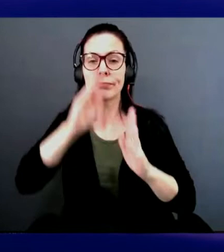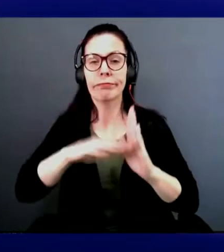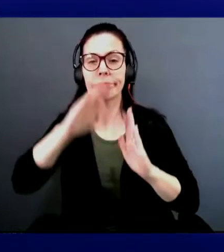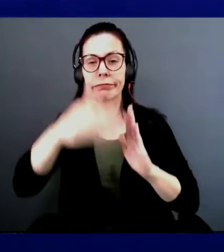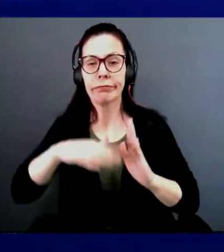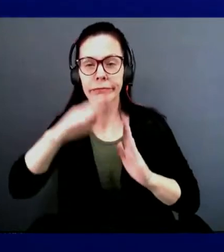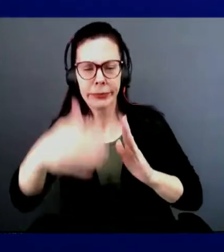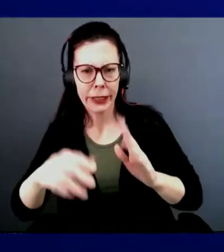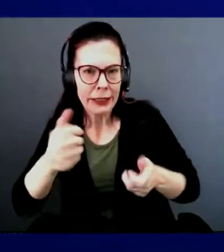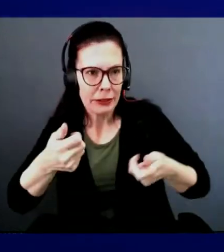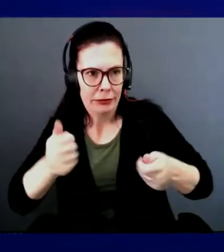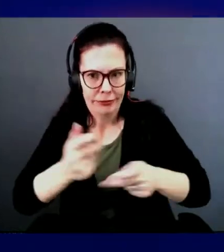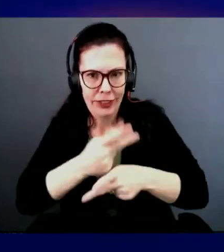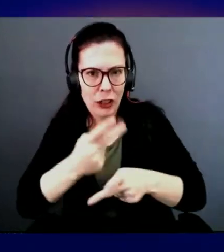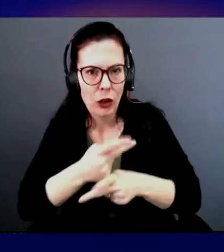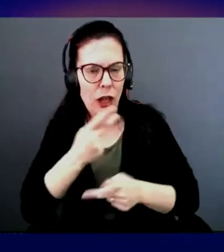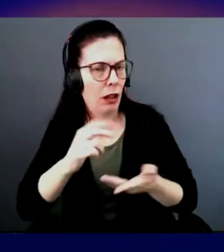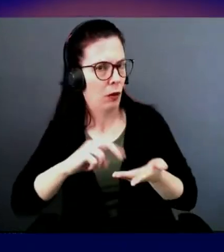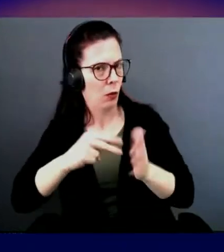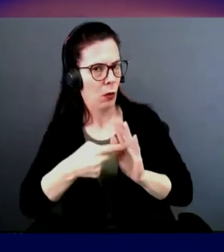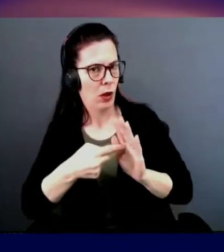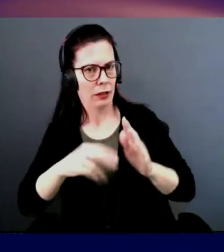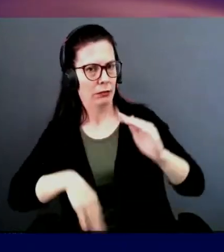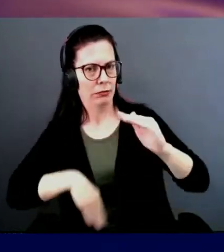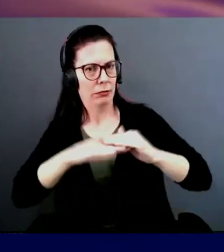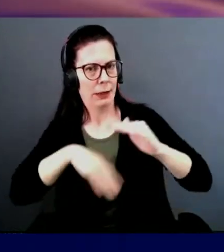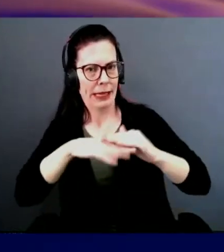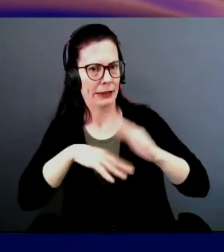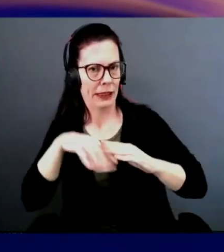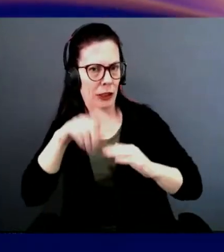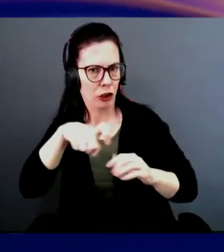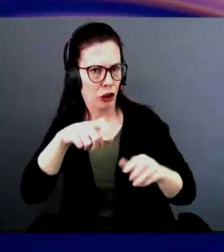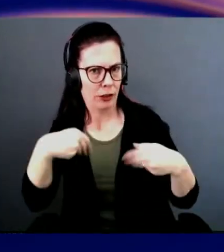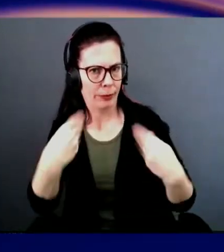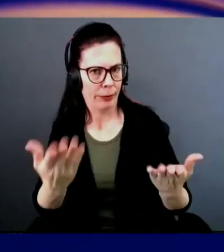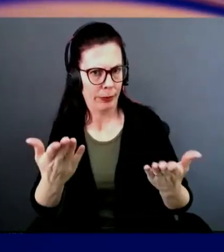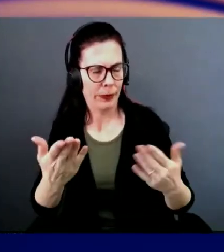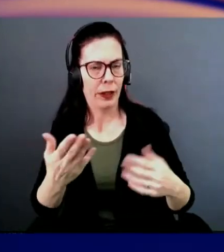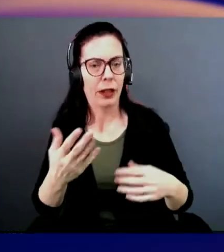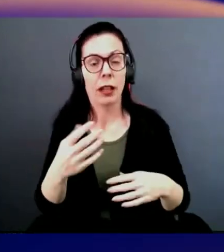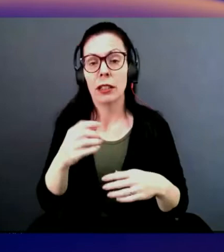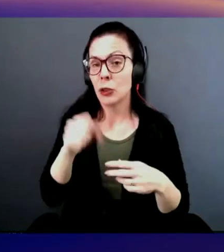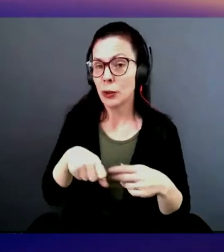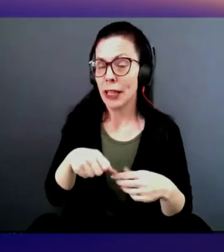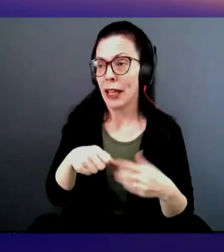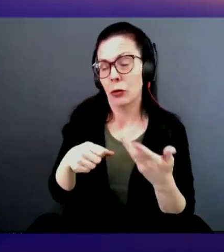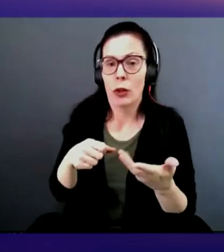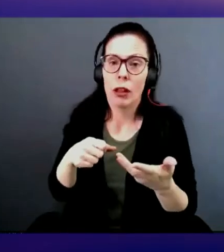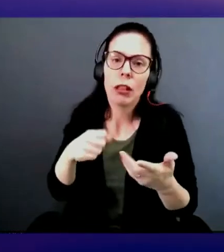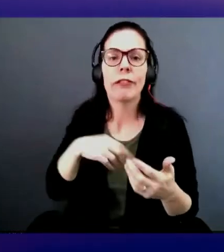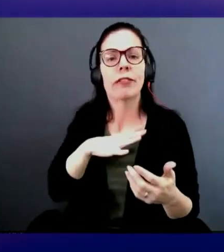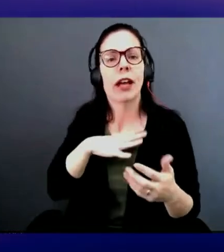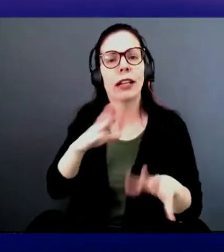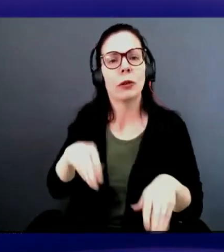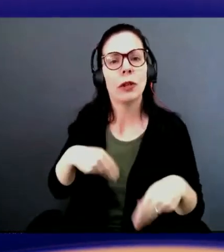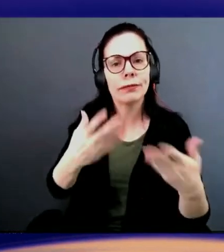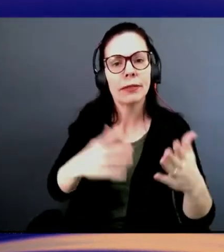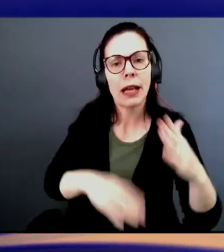what the provision capacity should be, right? You can either, okay let's provision for the max we think we're ever gonna get,